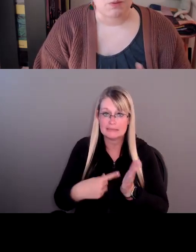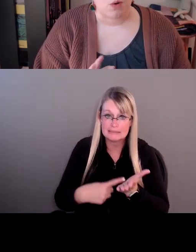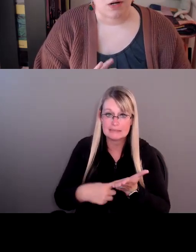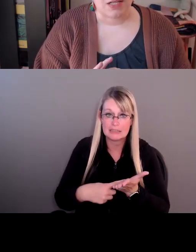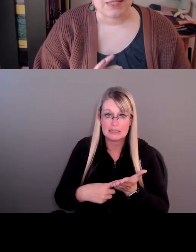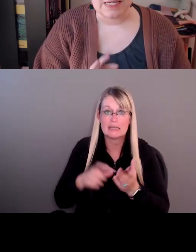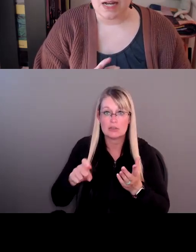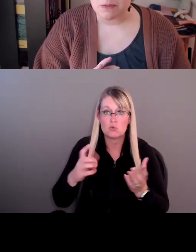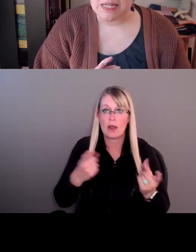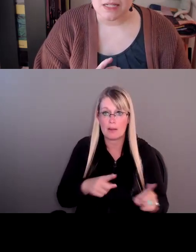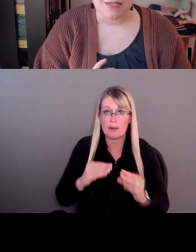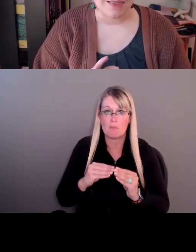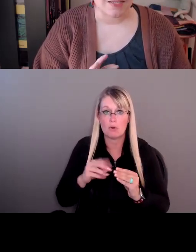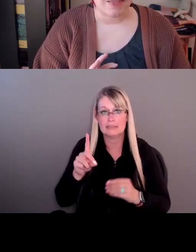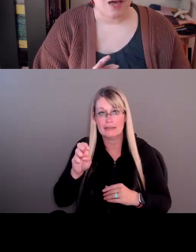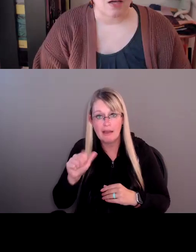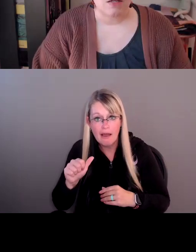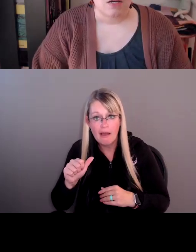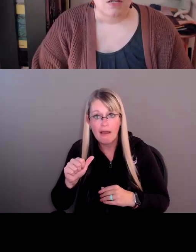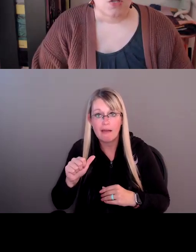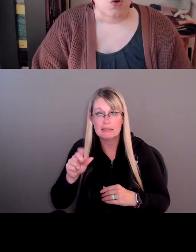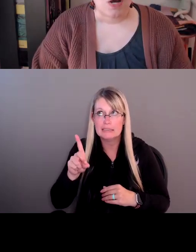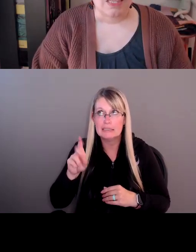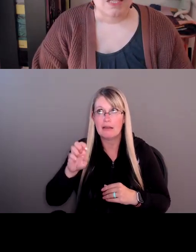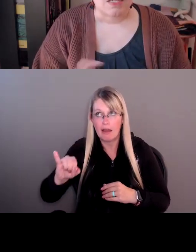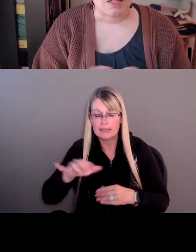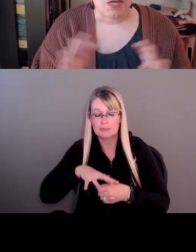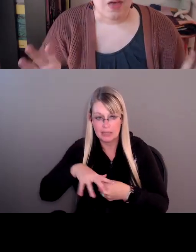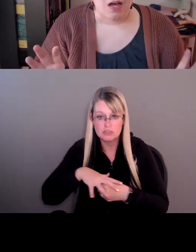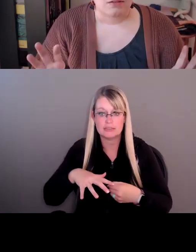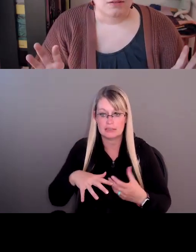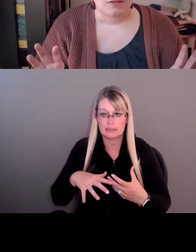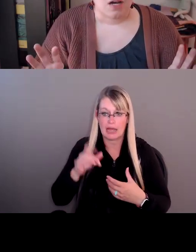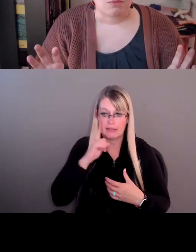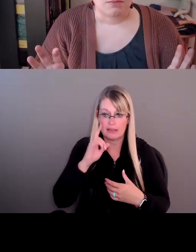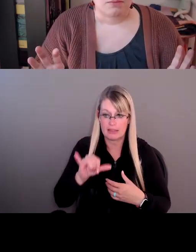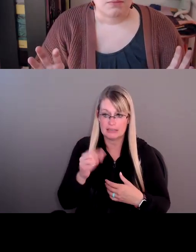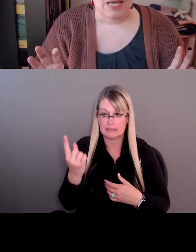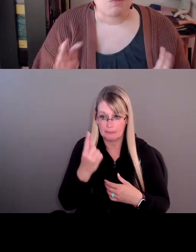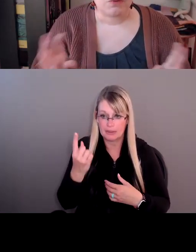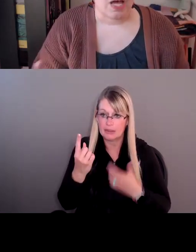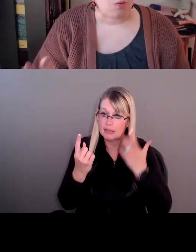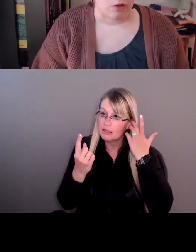more and DEI spaces and things like that. So I think this is something that can be really helpful